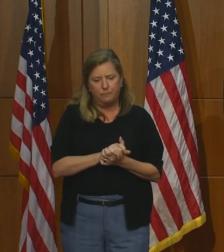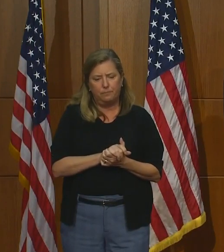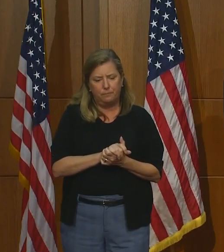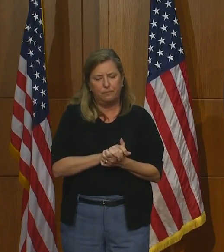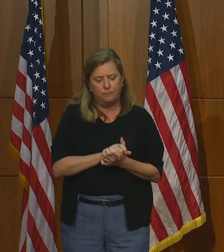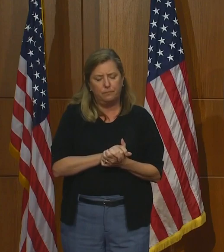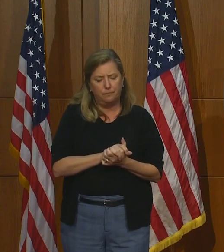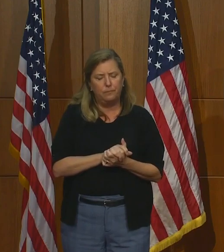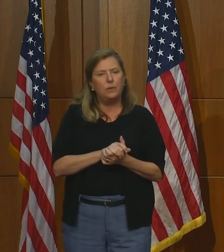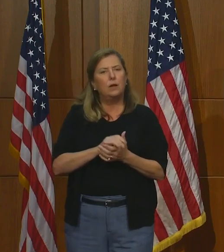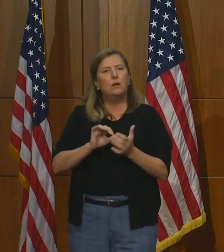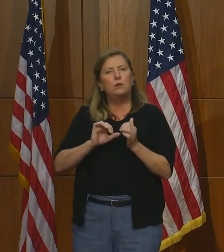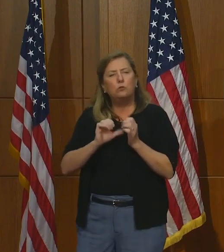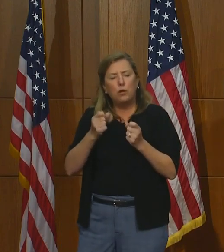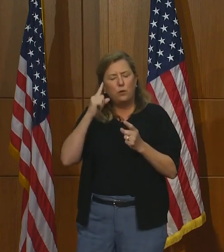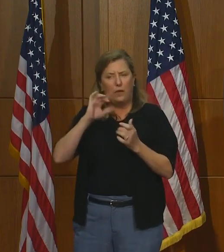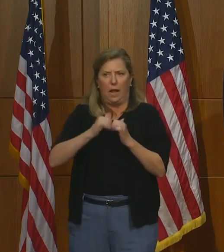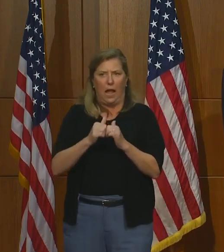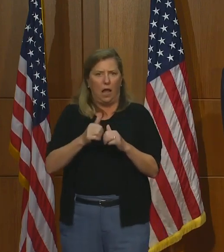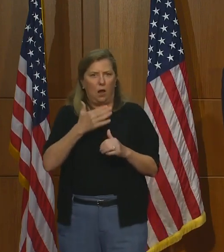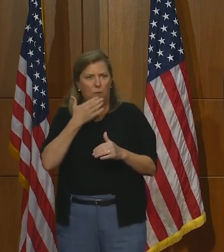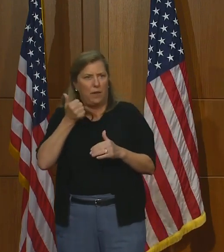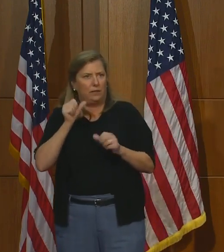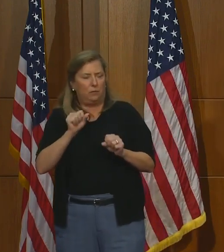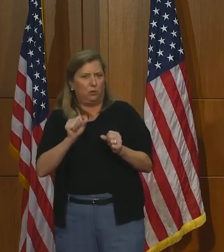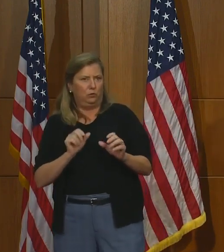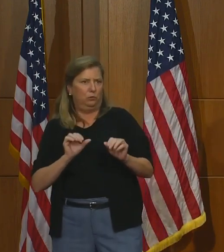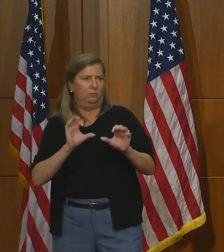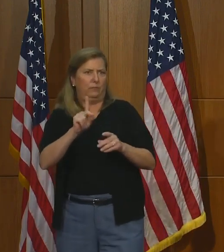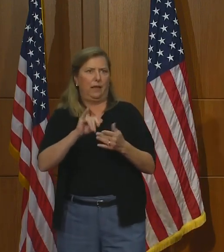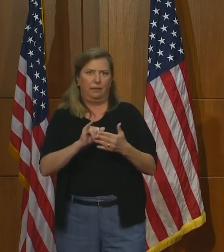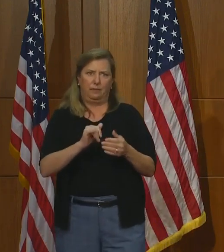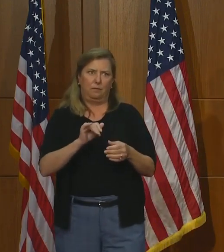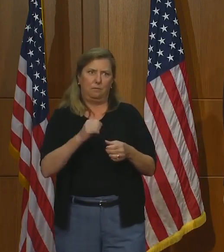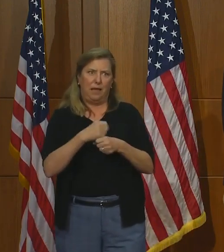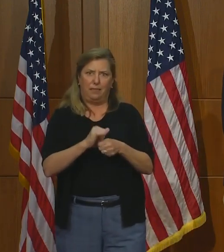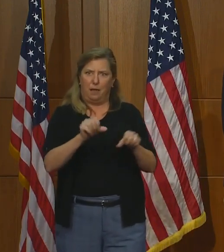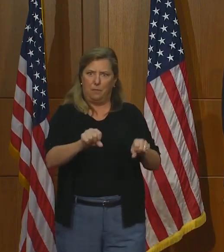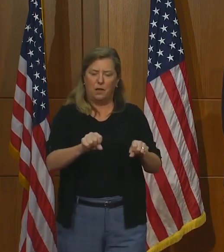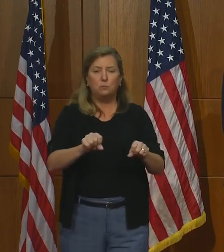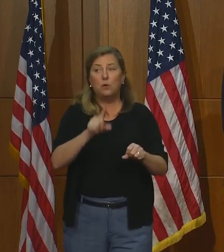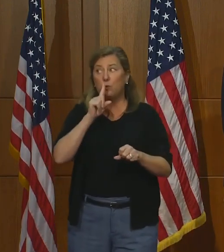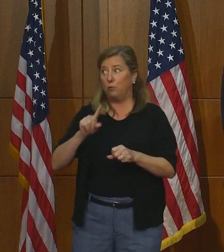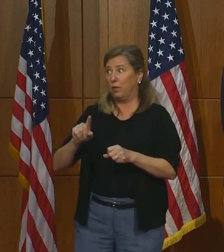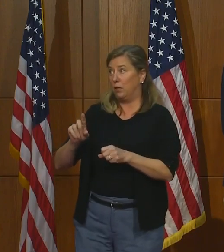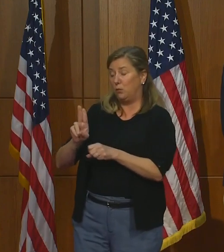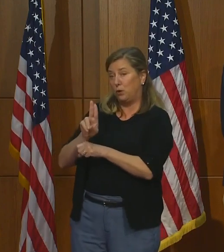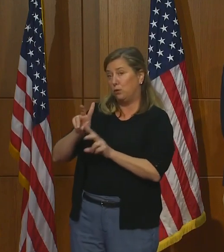WE THOUGHT ABOUT CREATING CAPACITIES DIDN'T TOUCH THAT WOULD DRIVE THE THINKING. BUT I